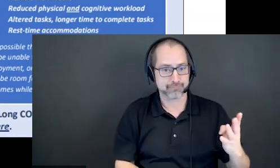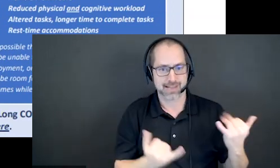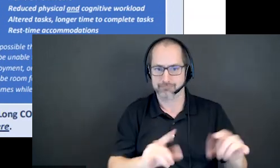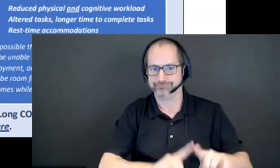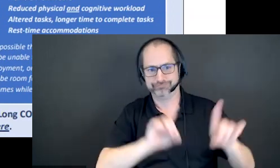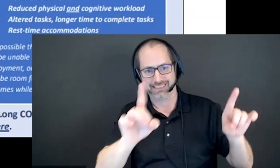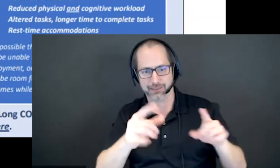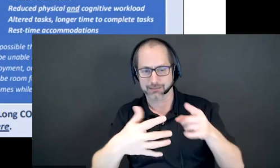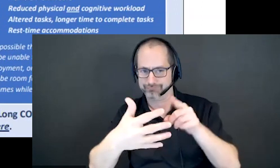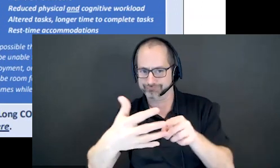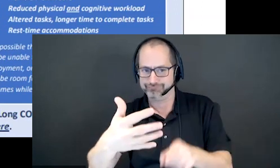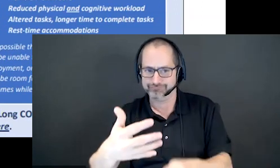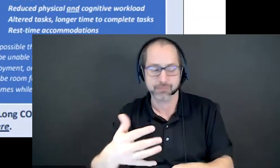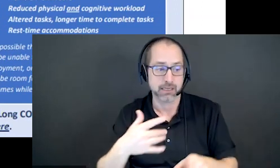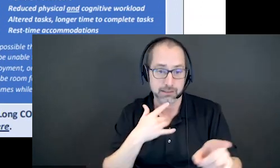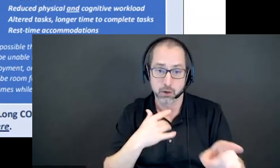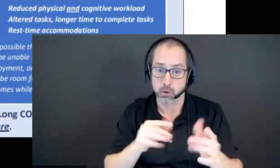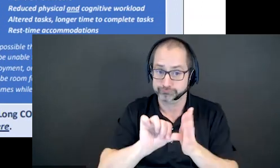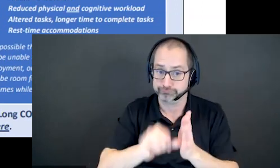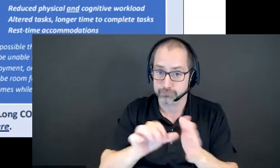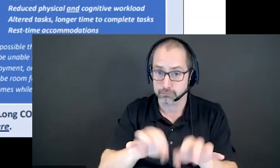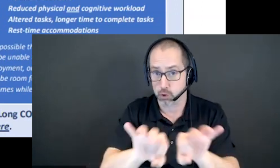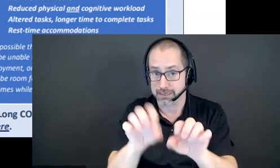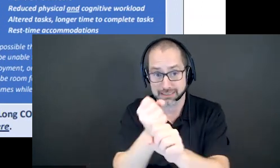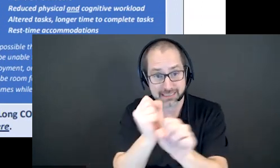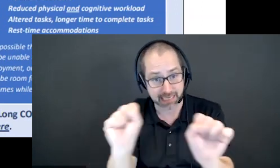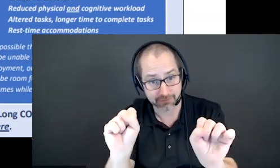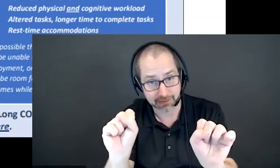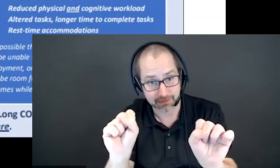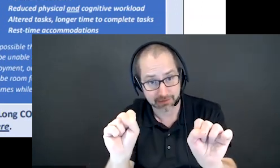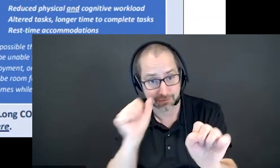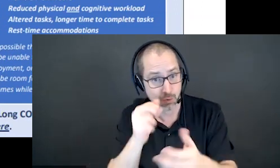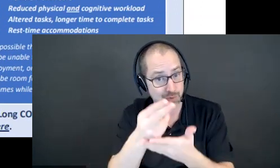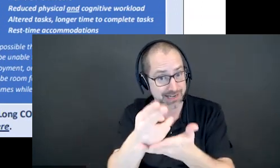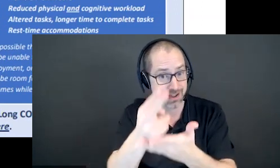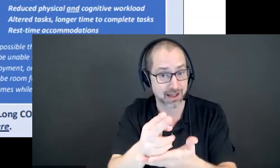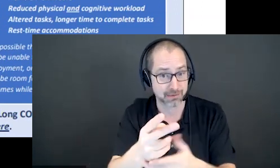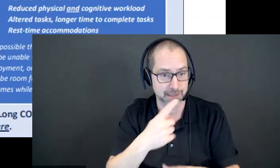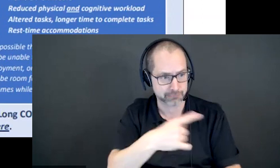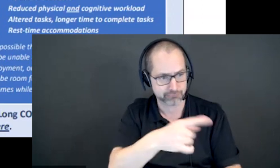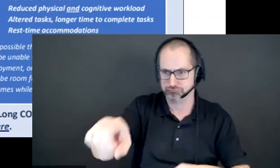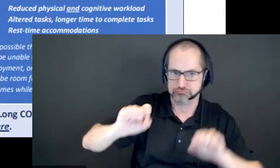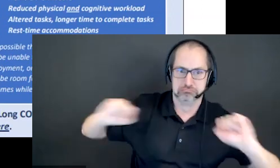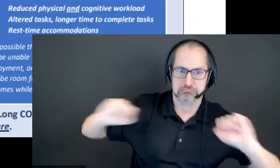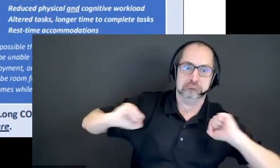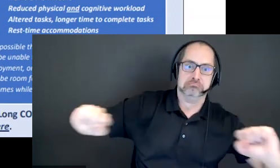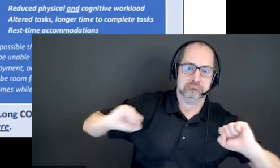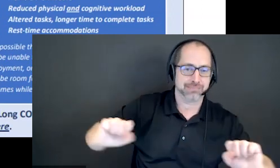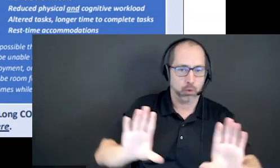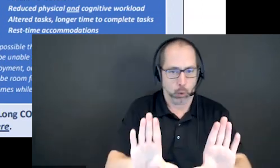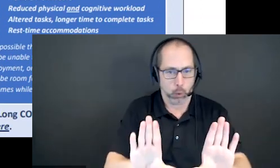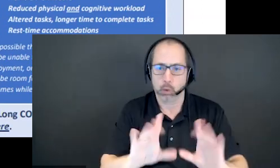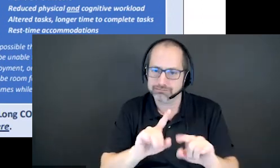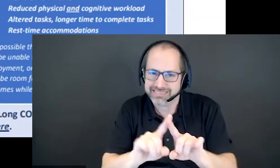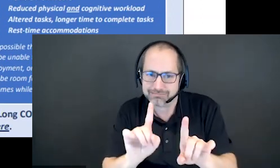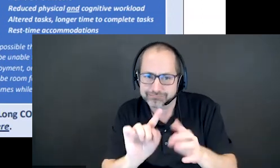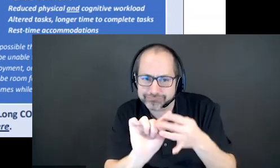of the safety considerations when referring someone to rehab both for real professionals